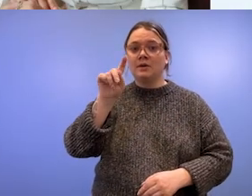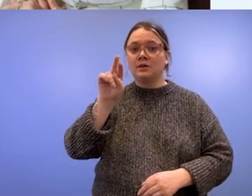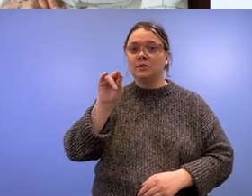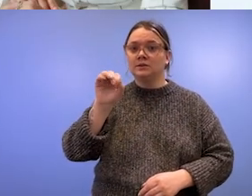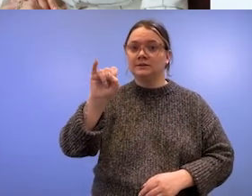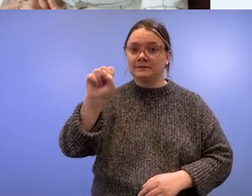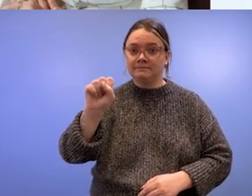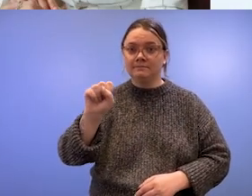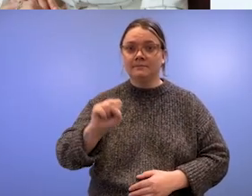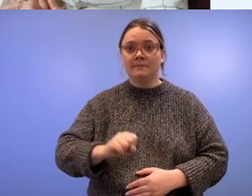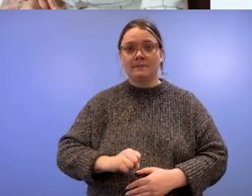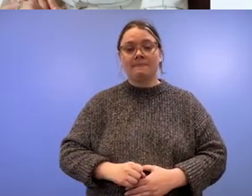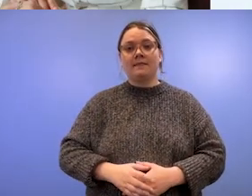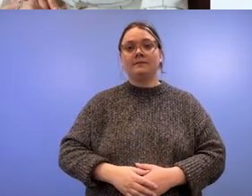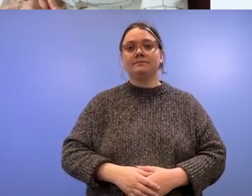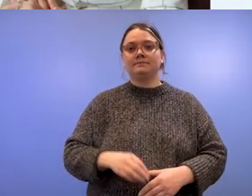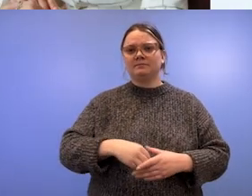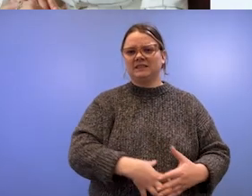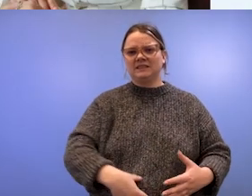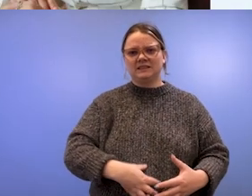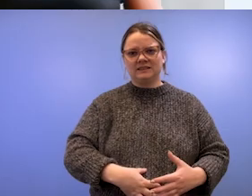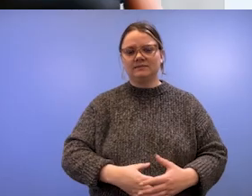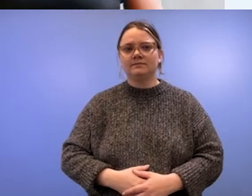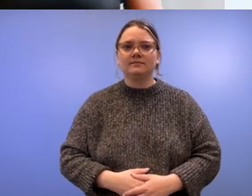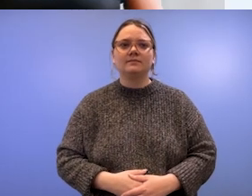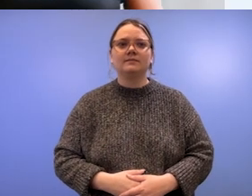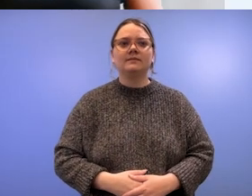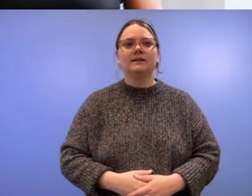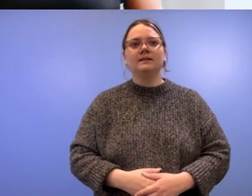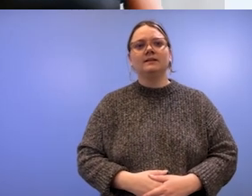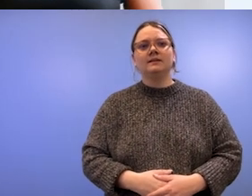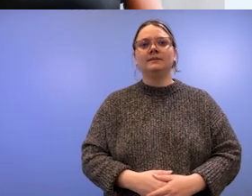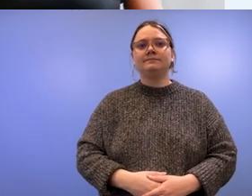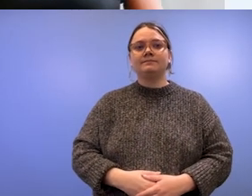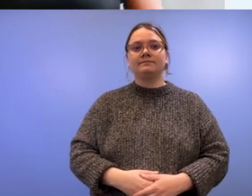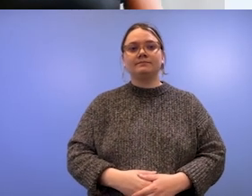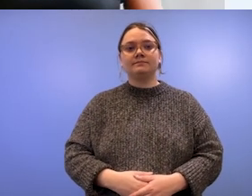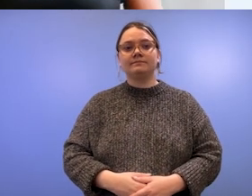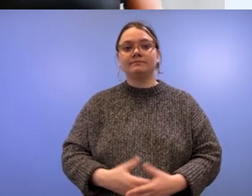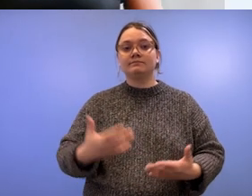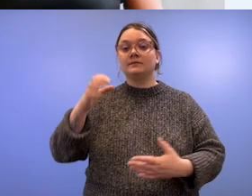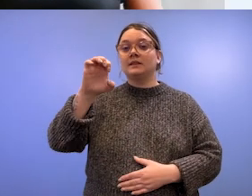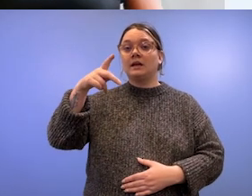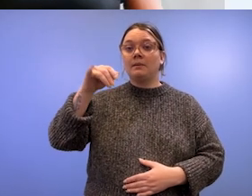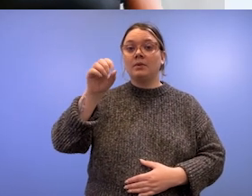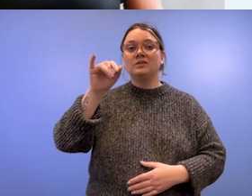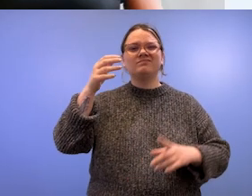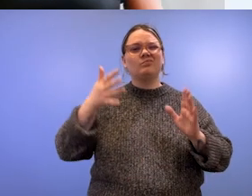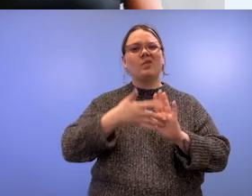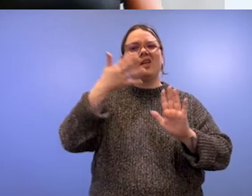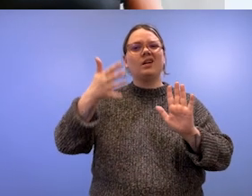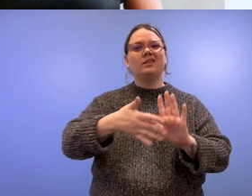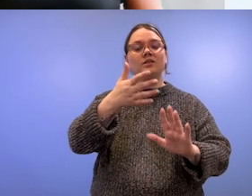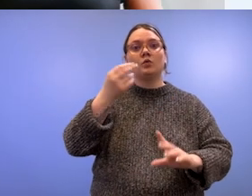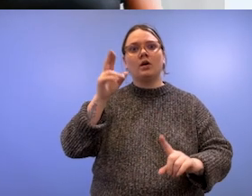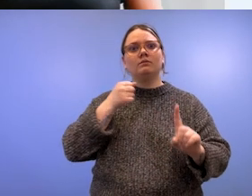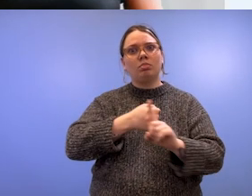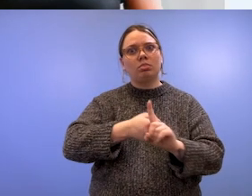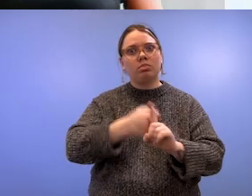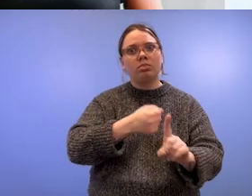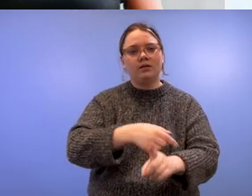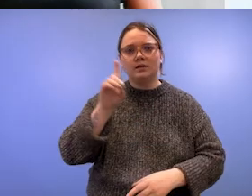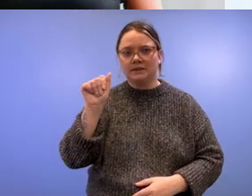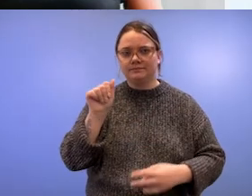endometriosis. And so episodic disabilities are dynamic in nature and change between periods of